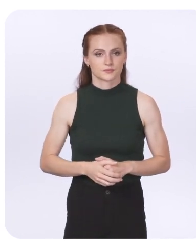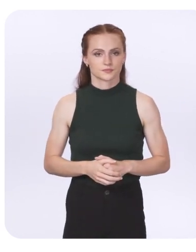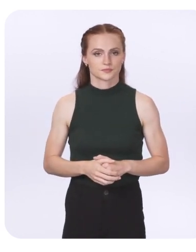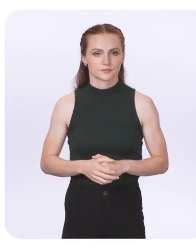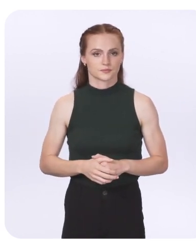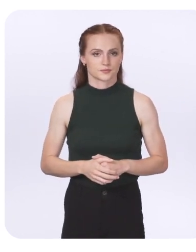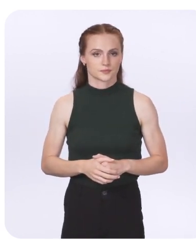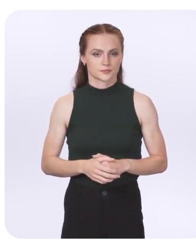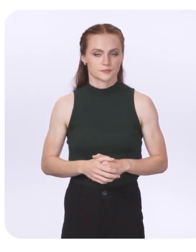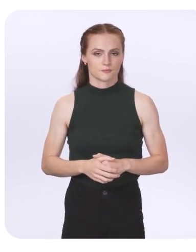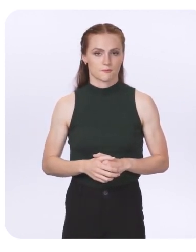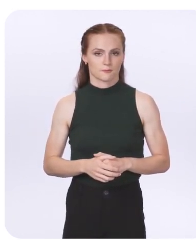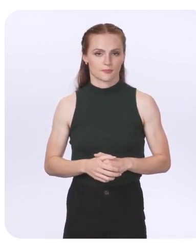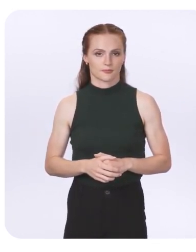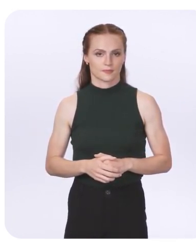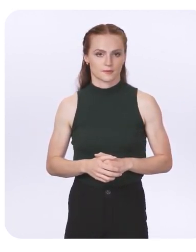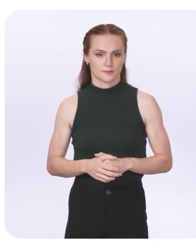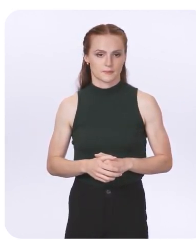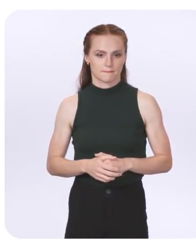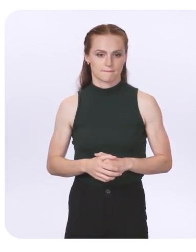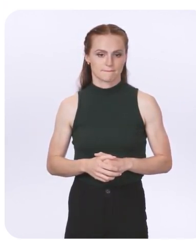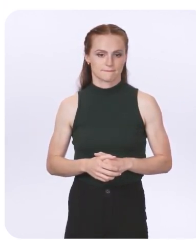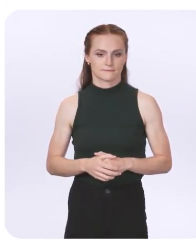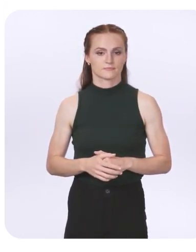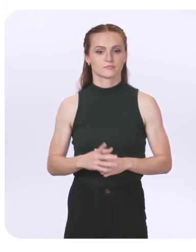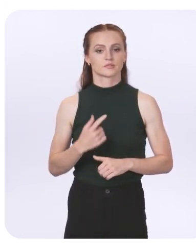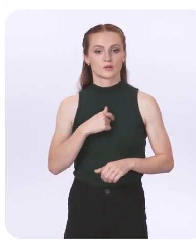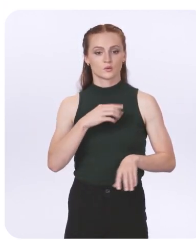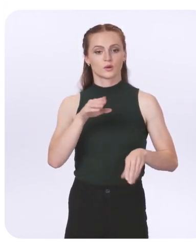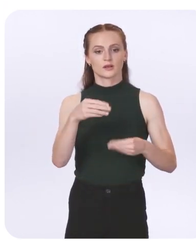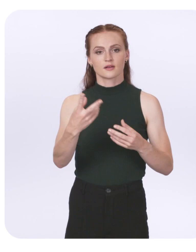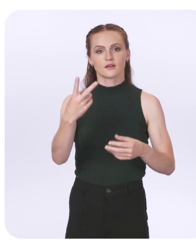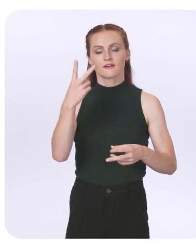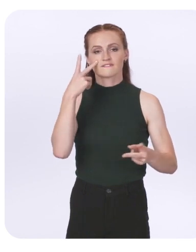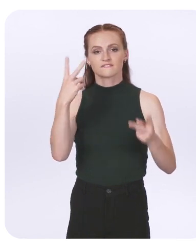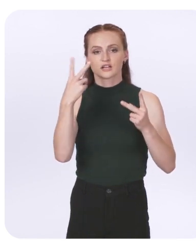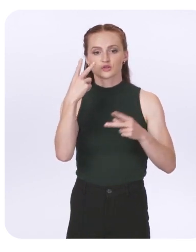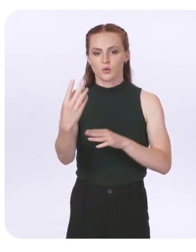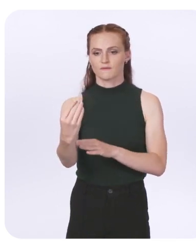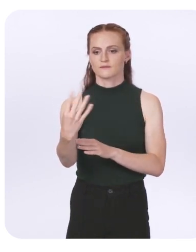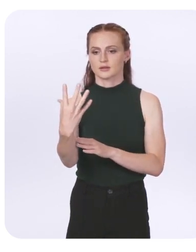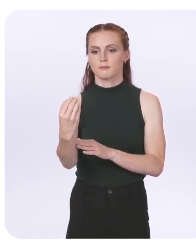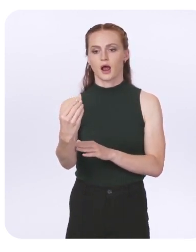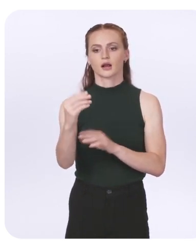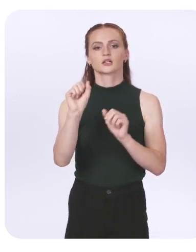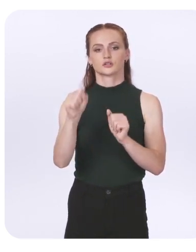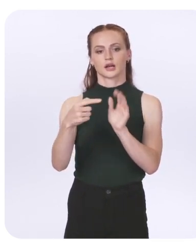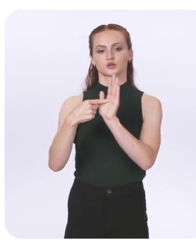To do this, we give the player some visual feedback, showing them where they can grab onto something.